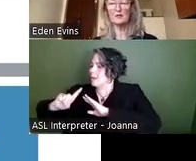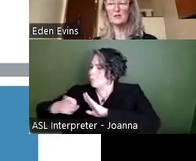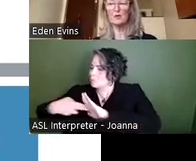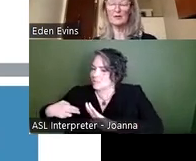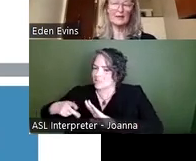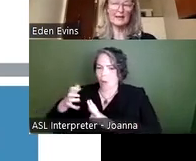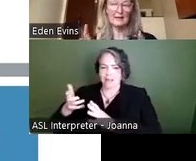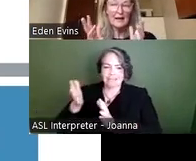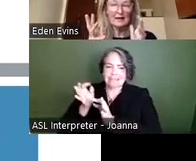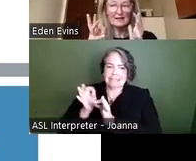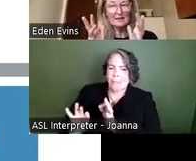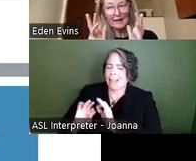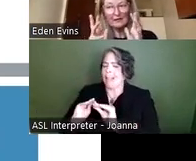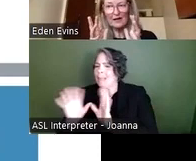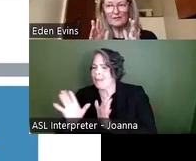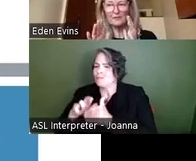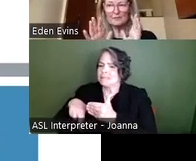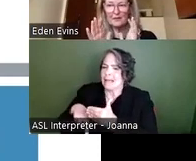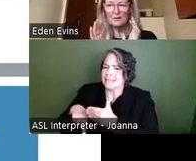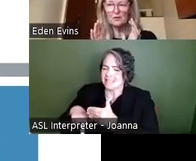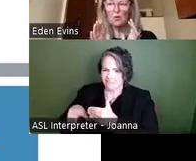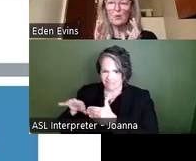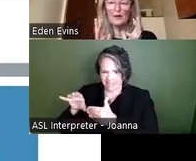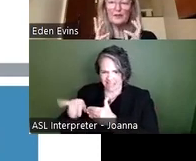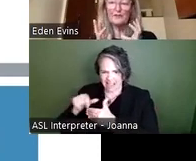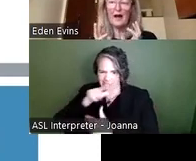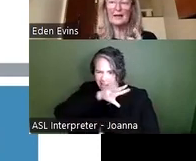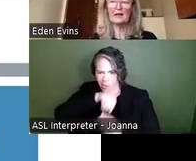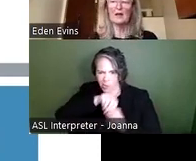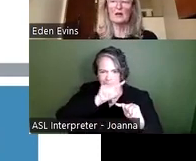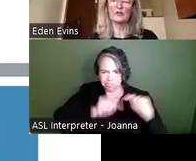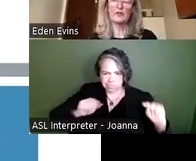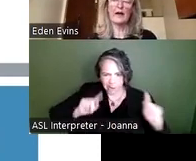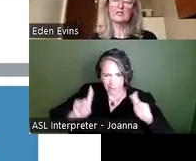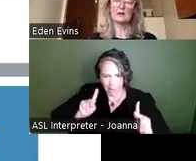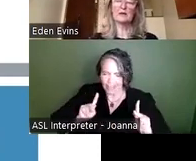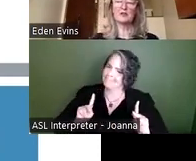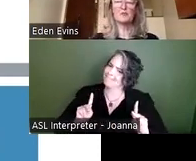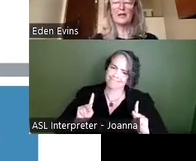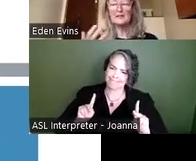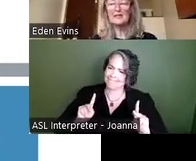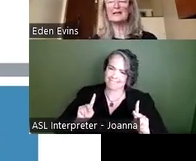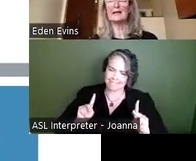you know, in the end it is kind of one way of defining good science because complexity can